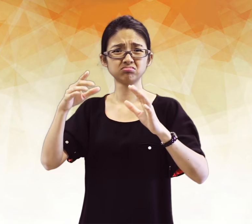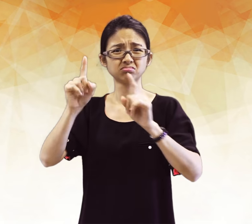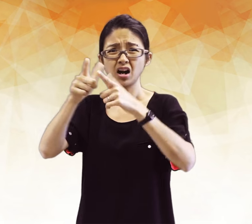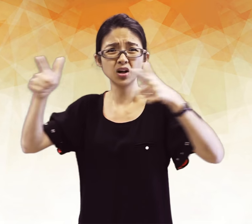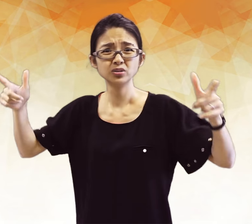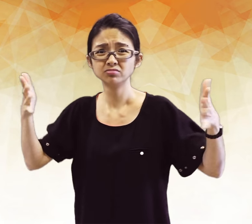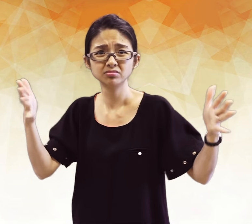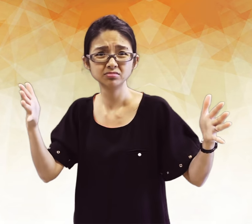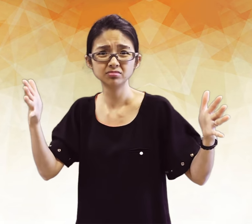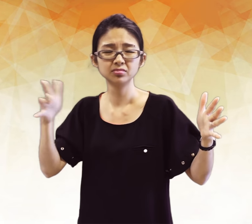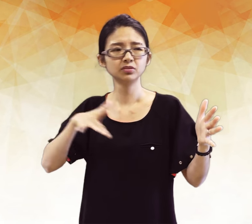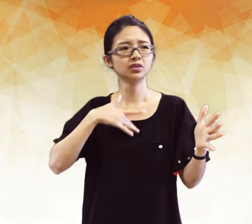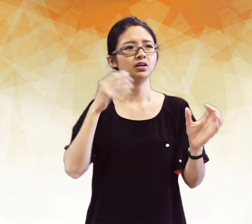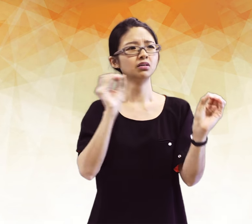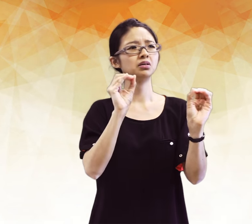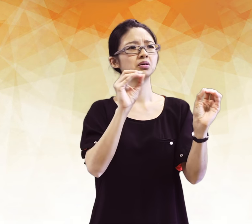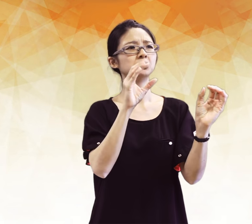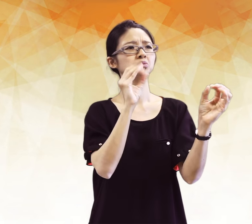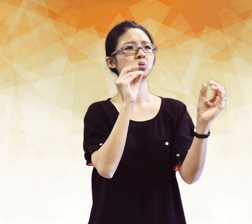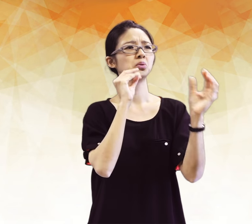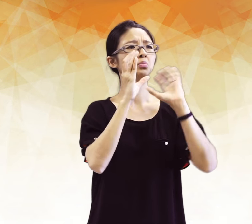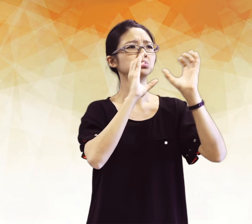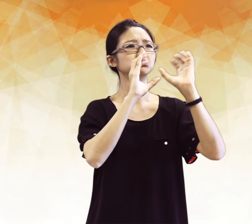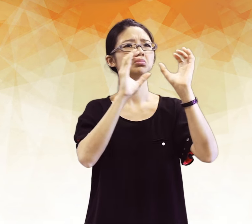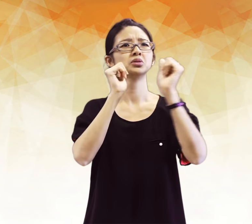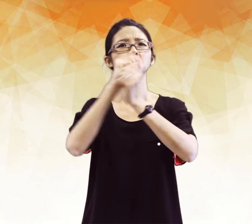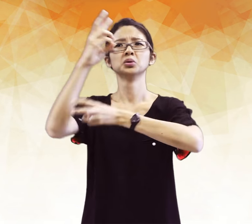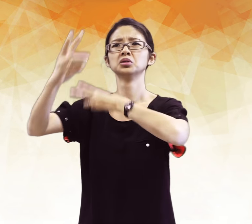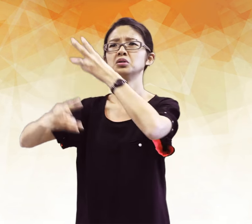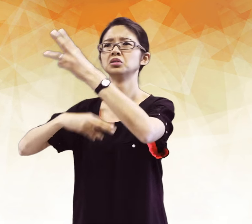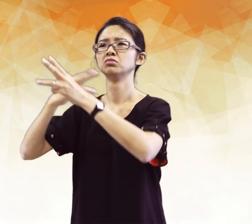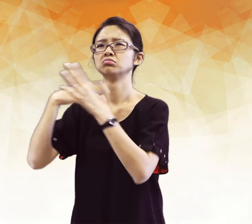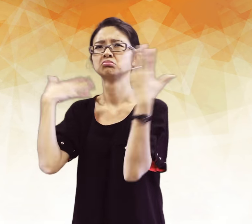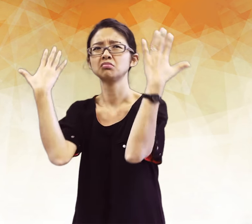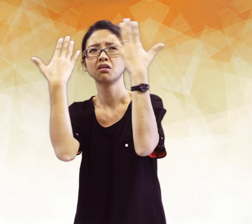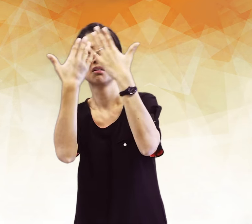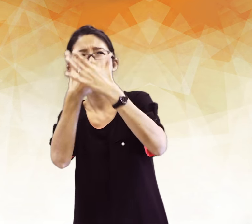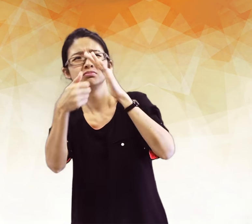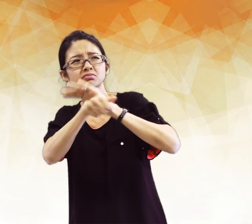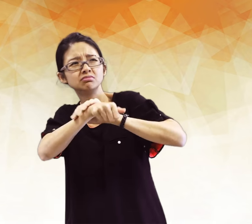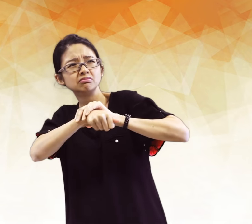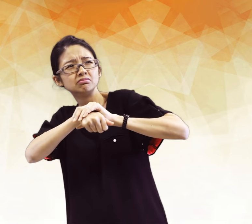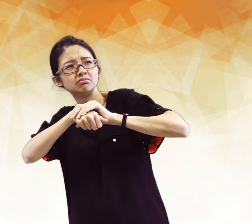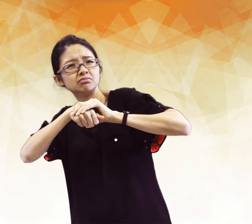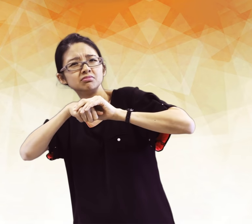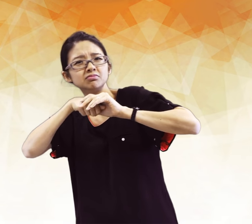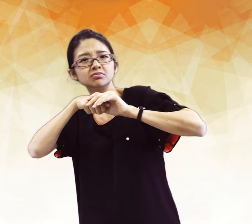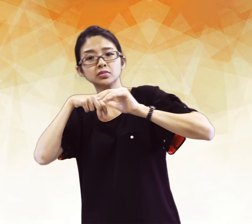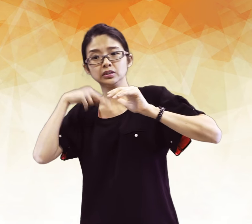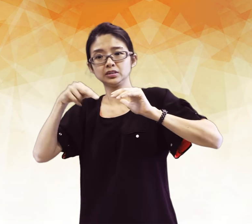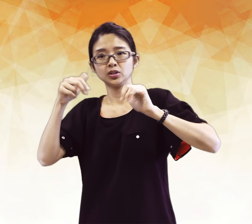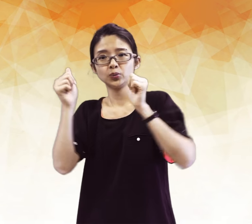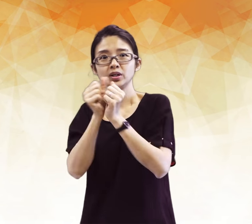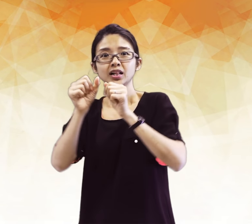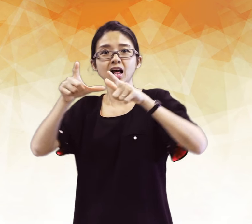I feel that if there is no sign language, there is no communication in the world. It is a dark hidden world for me.